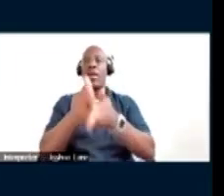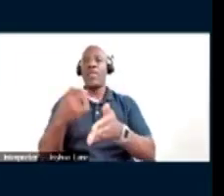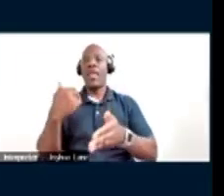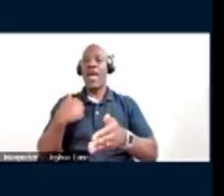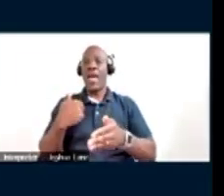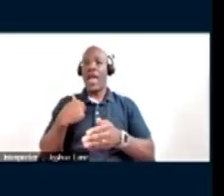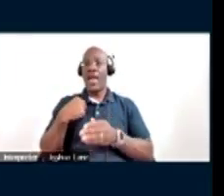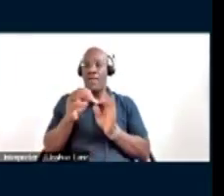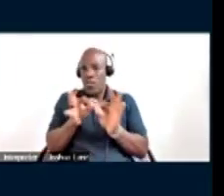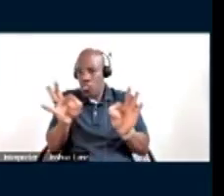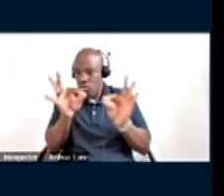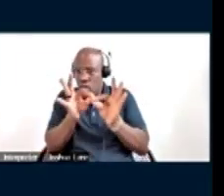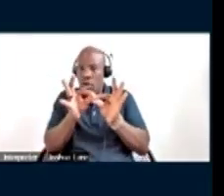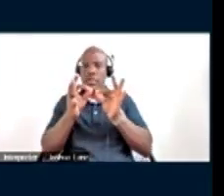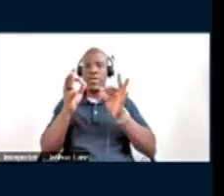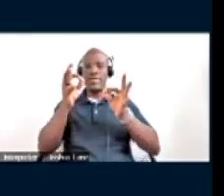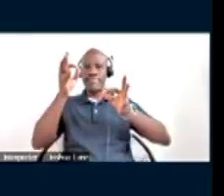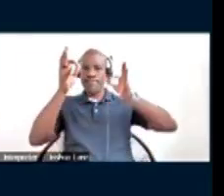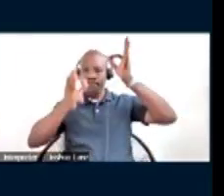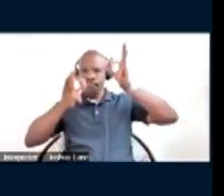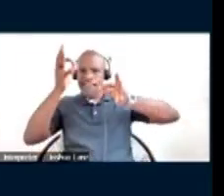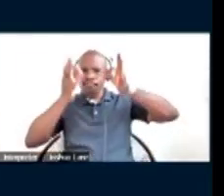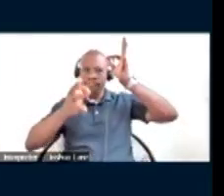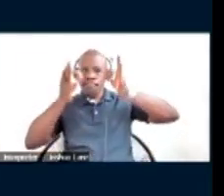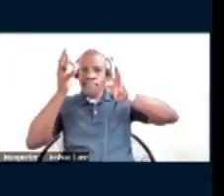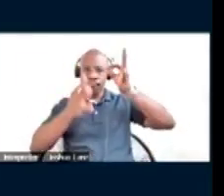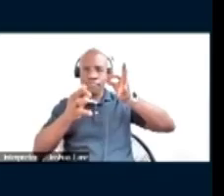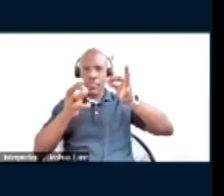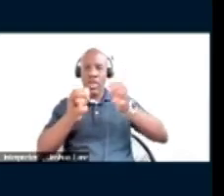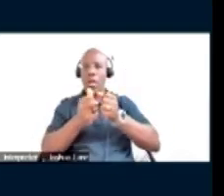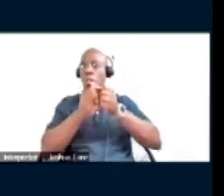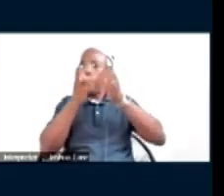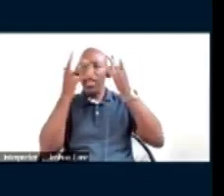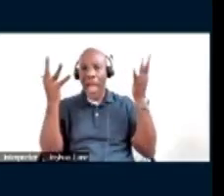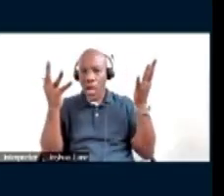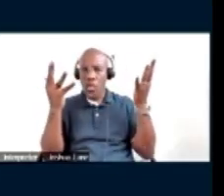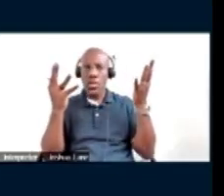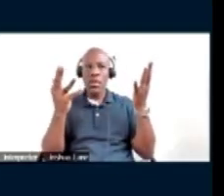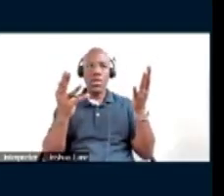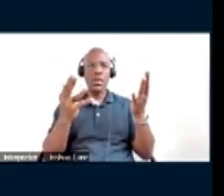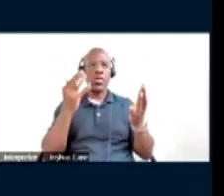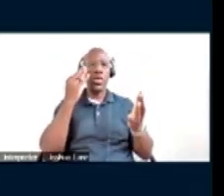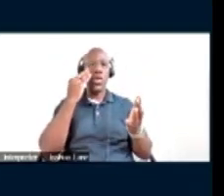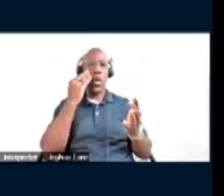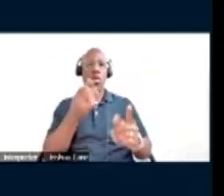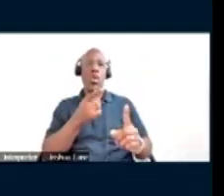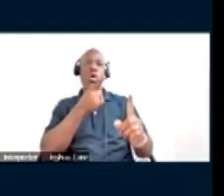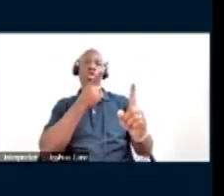or at least separately from this information and judgments about the investigators and environment.